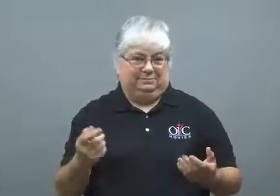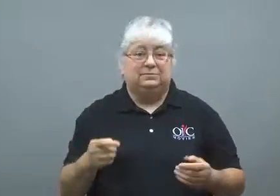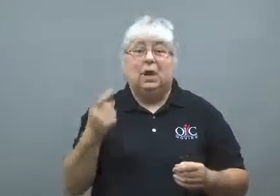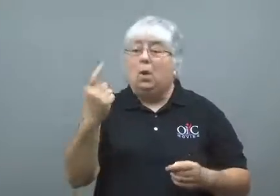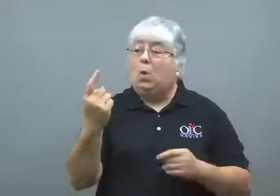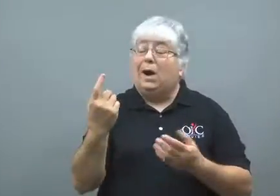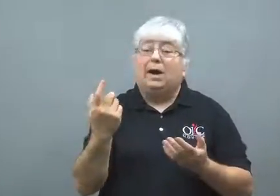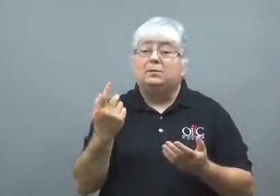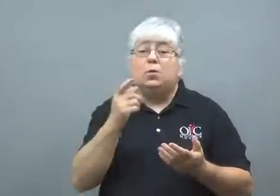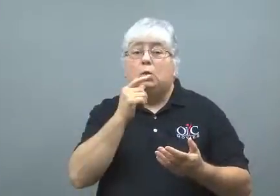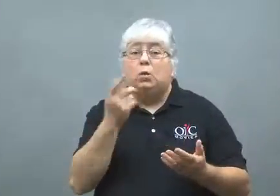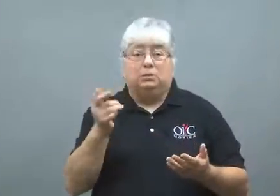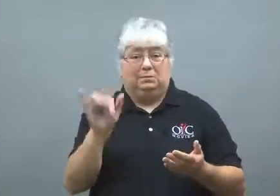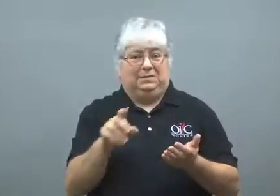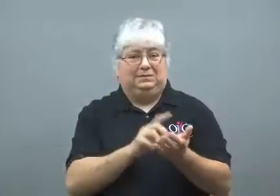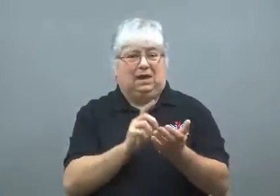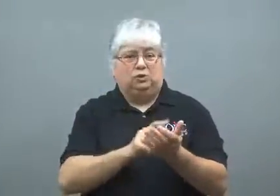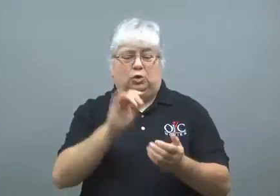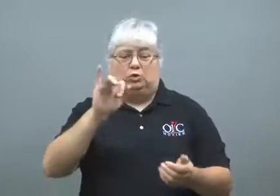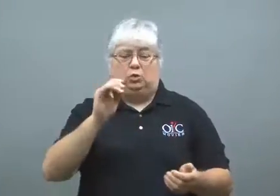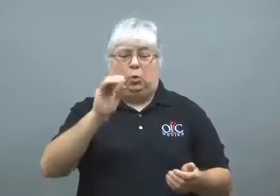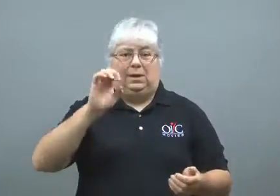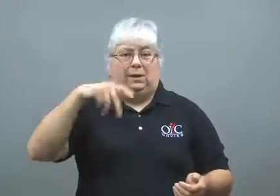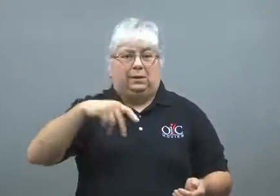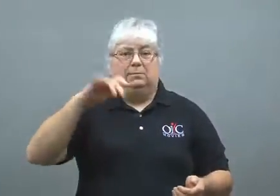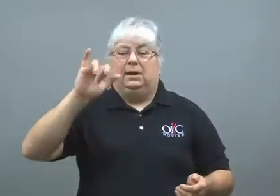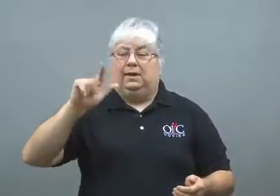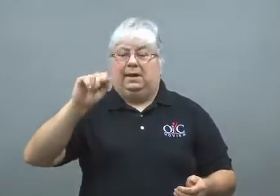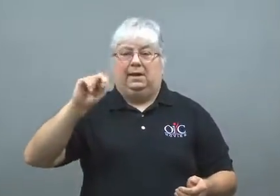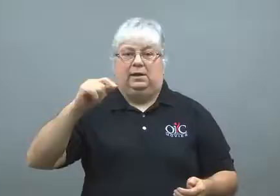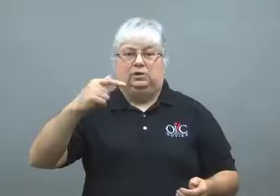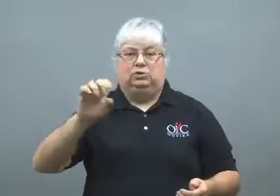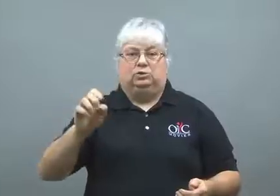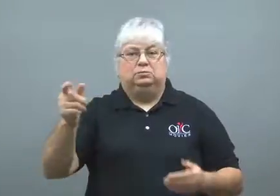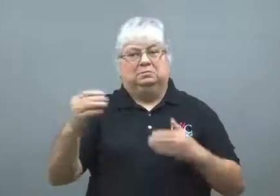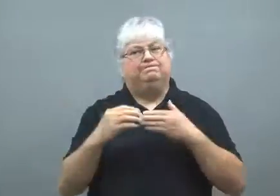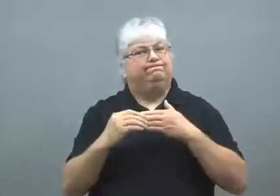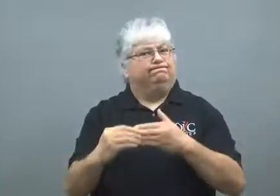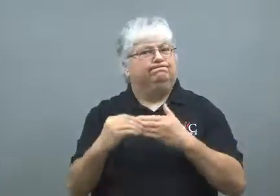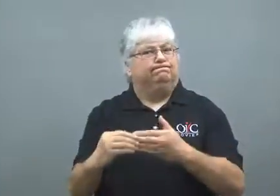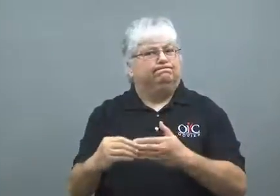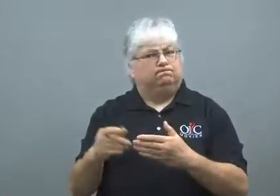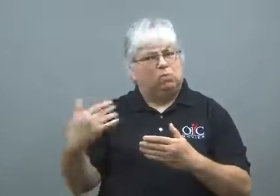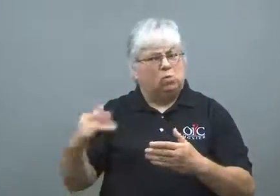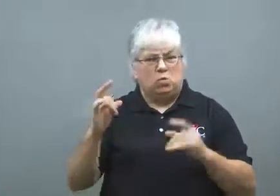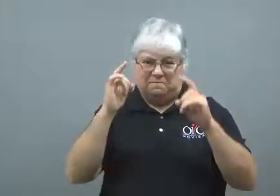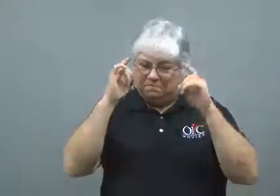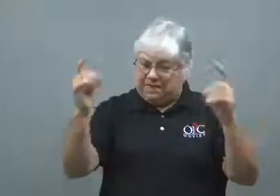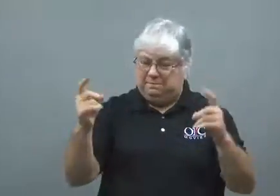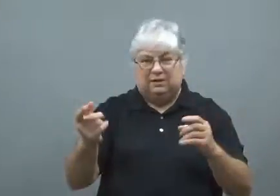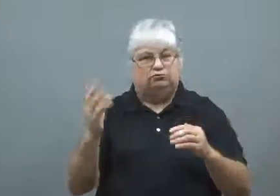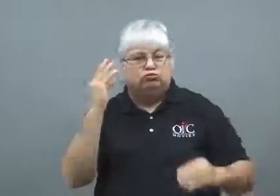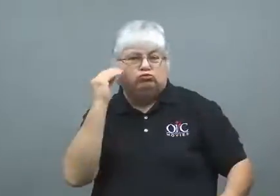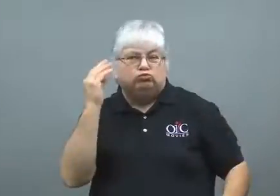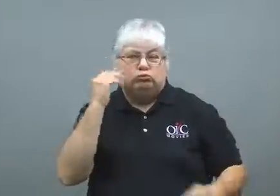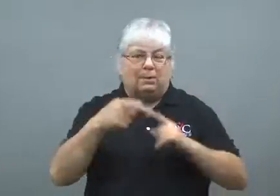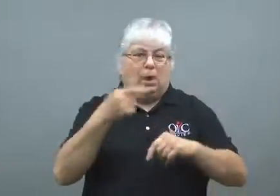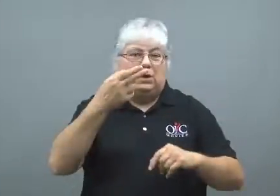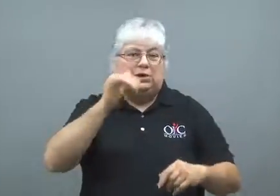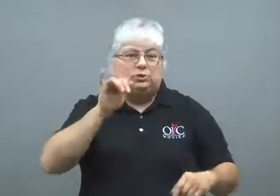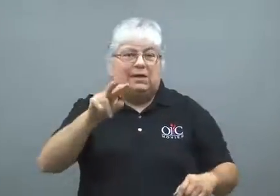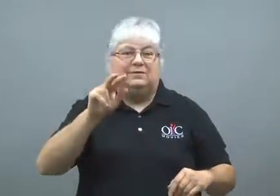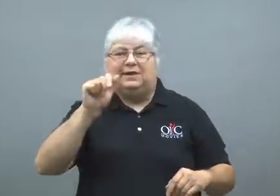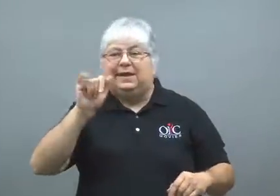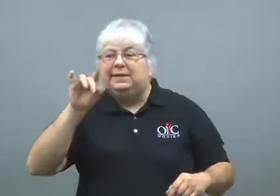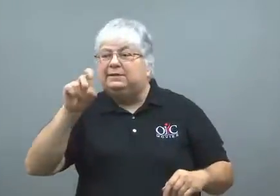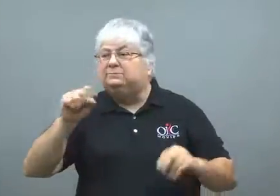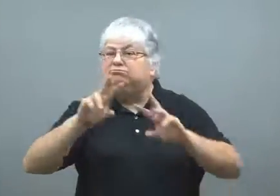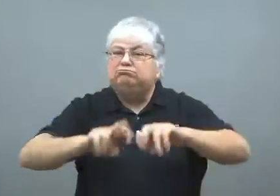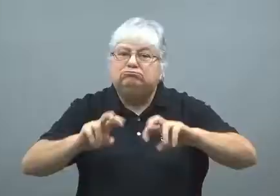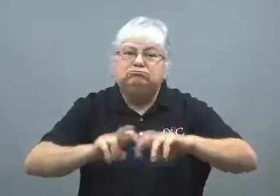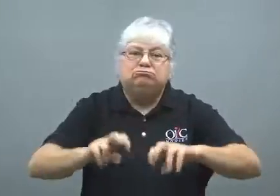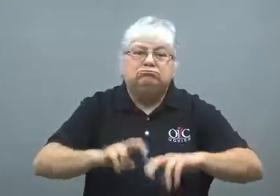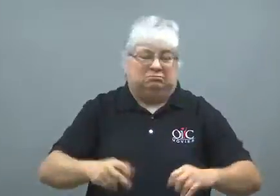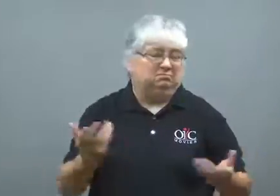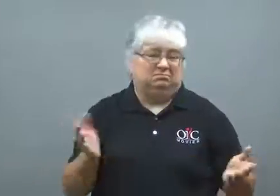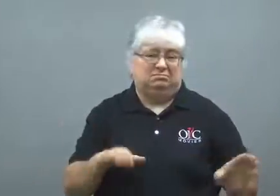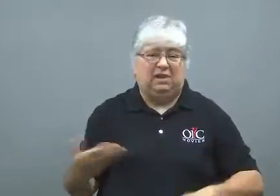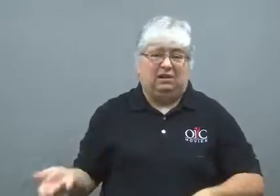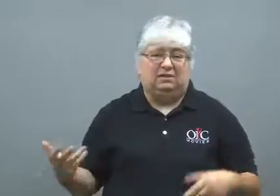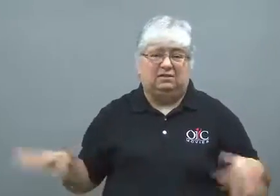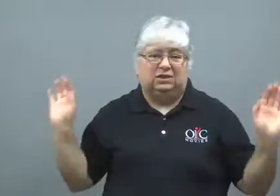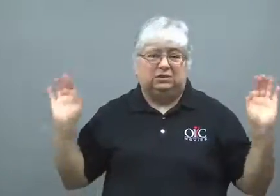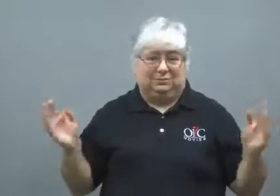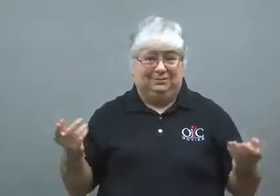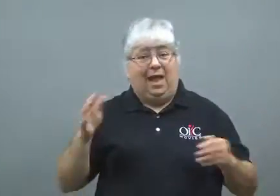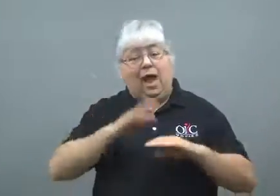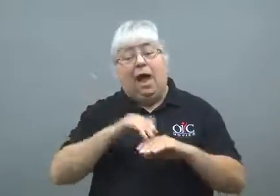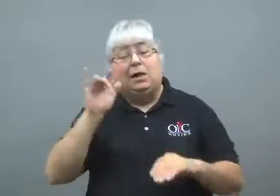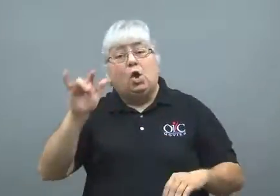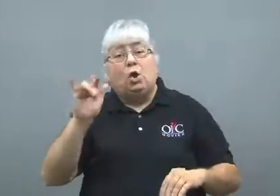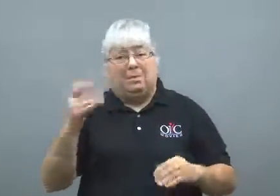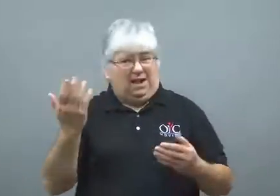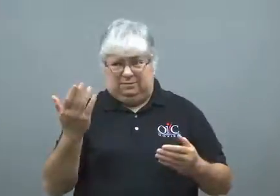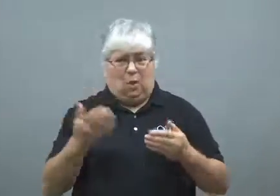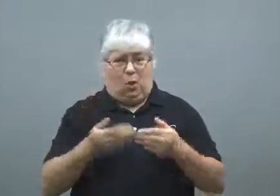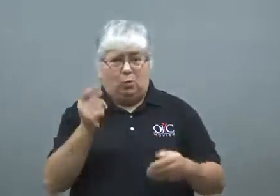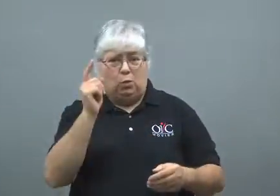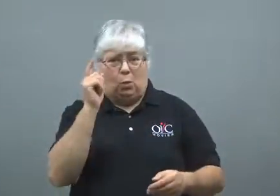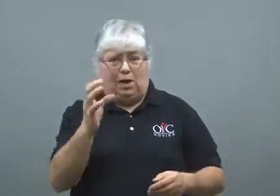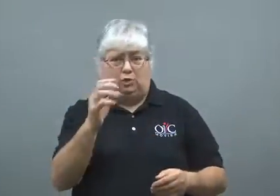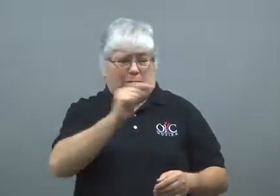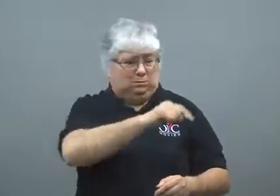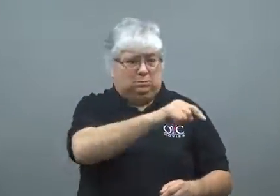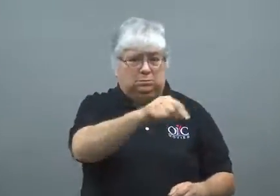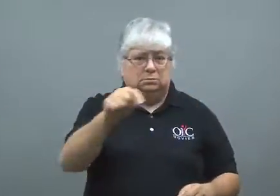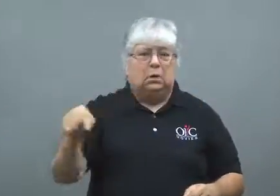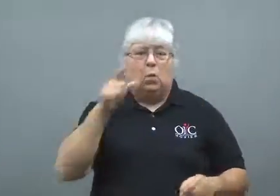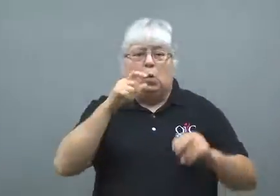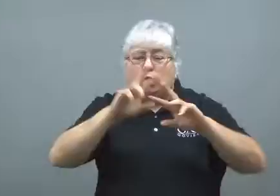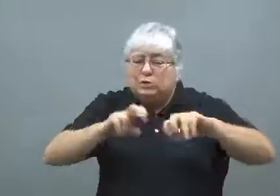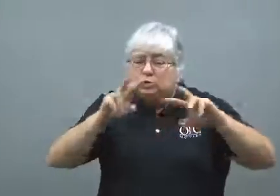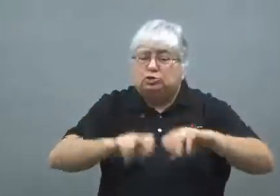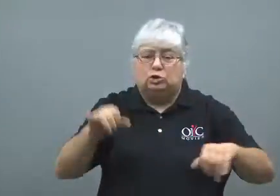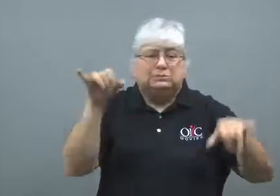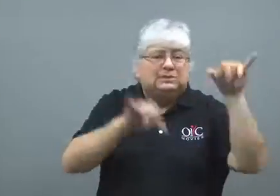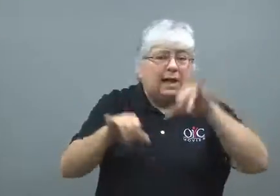a leading expert on HIV/AIDS research. He died.